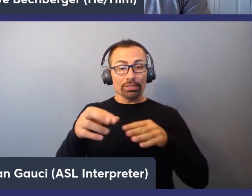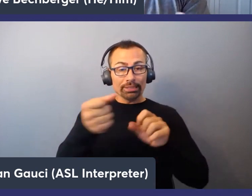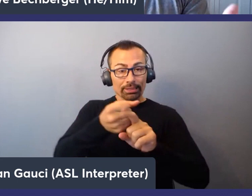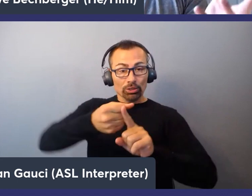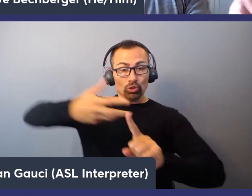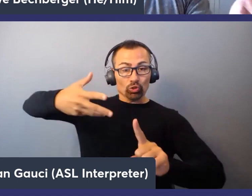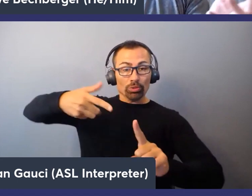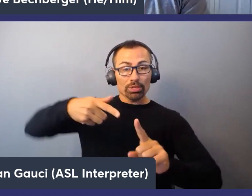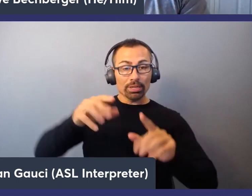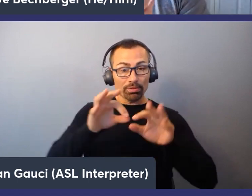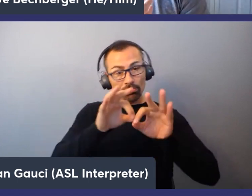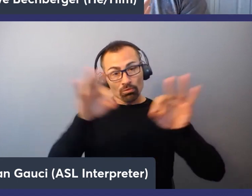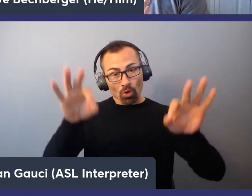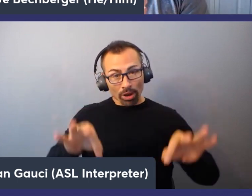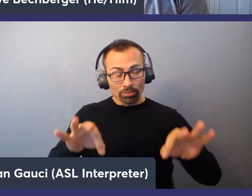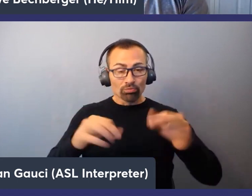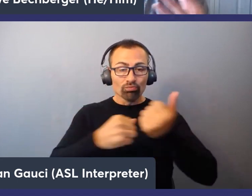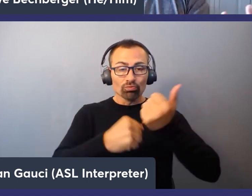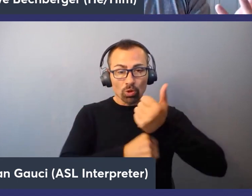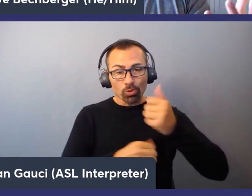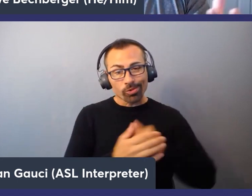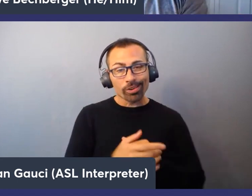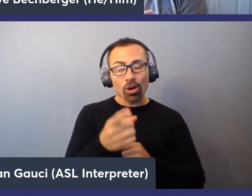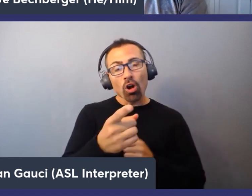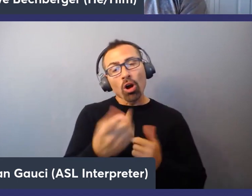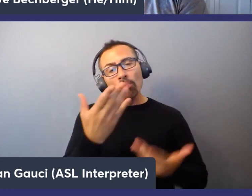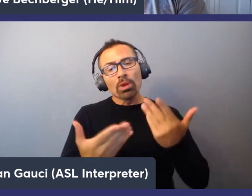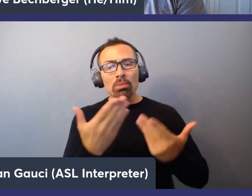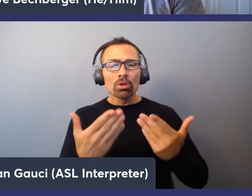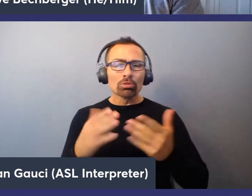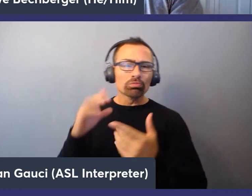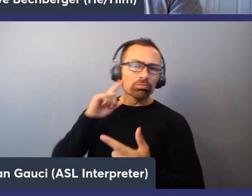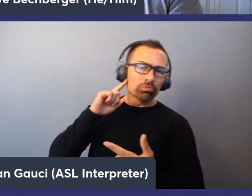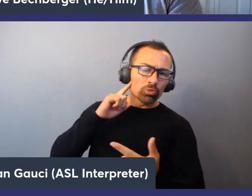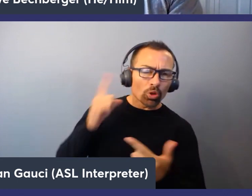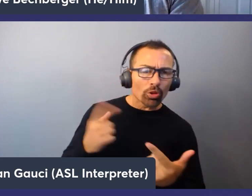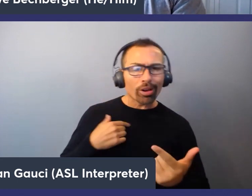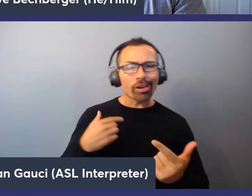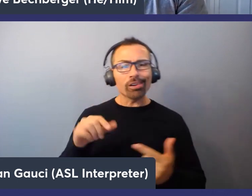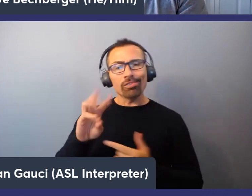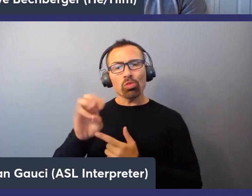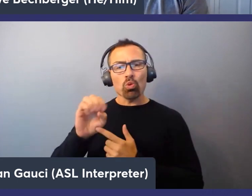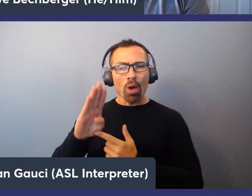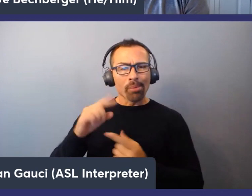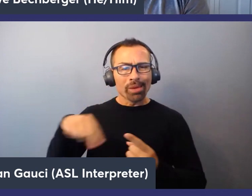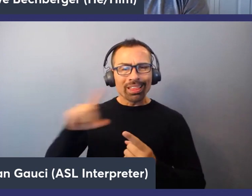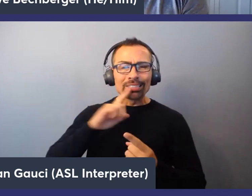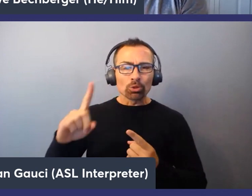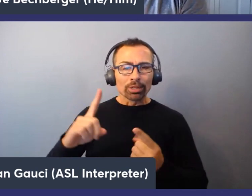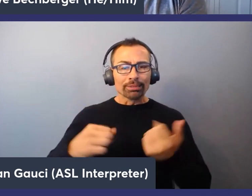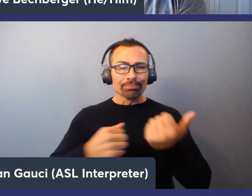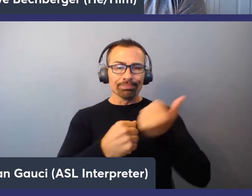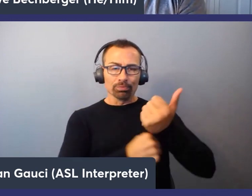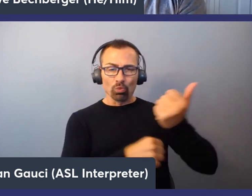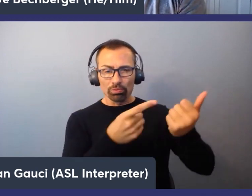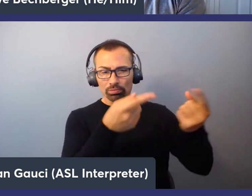that's the basis of that, the origin of where that data structure comes from. The other one being the labeled property graph model,